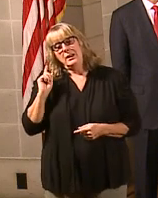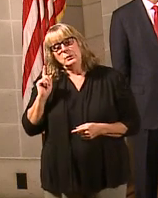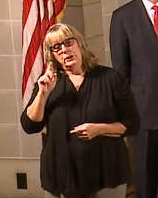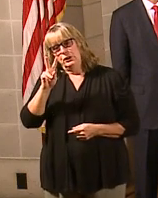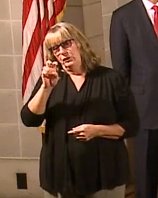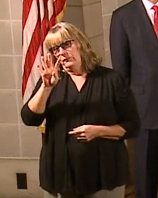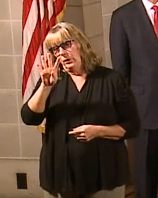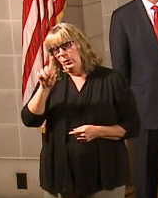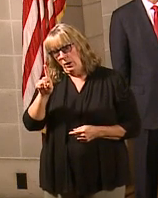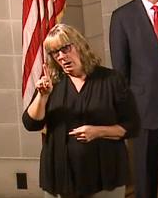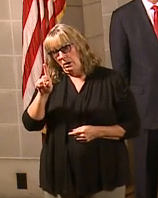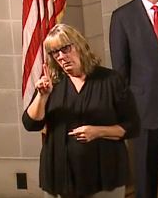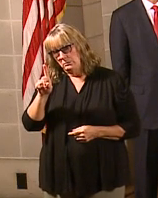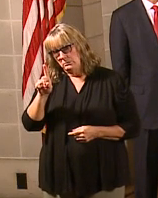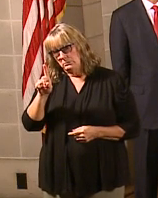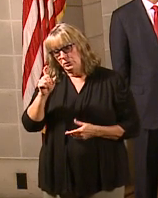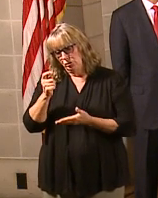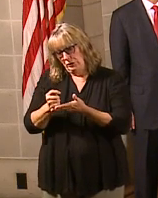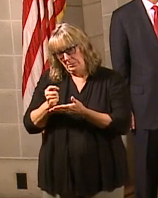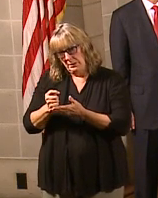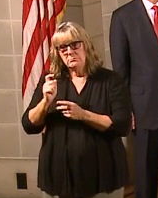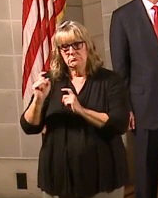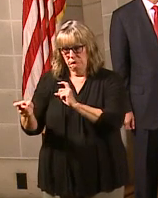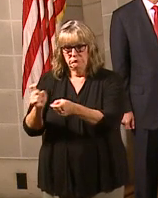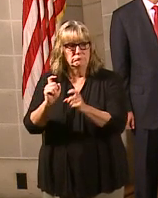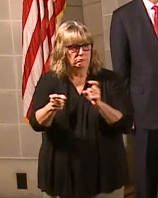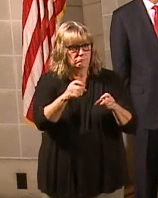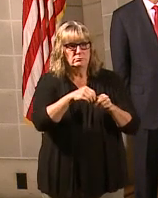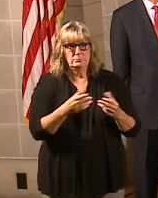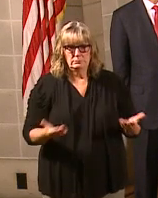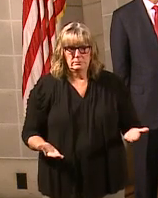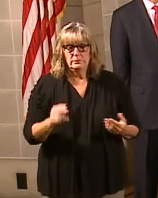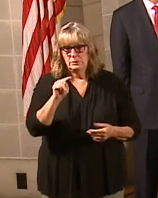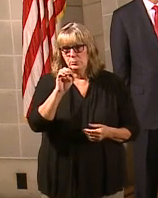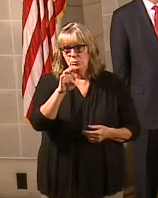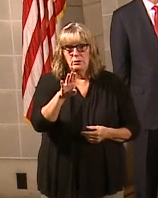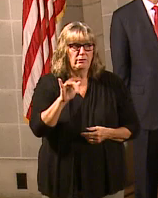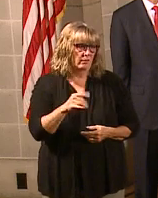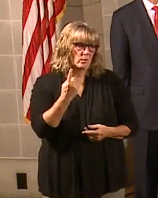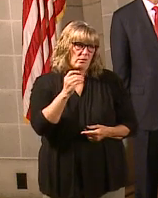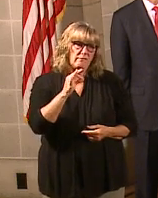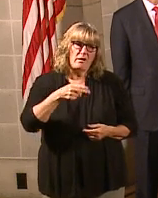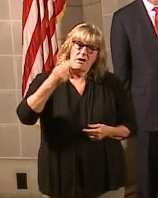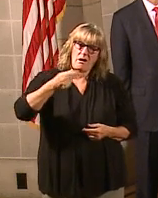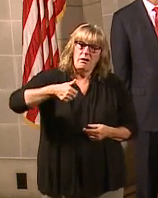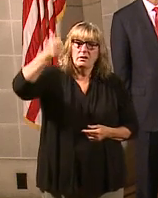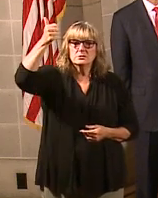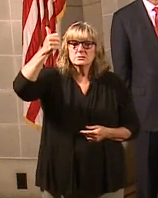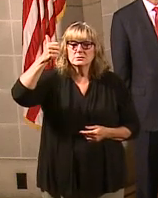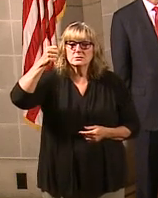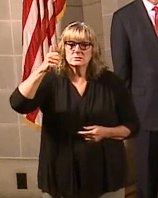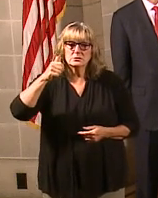INFUSION SITES IN THE STATE OF